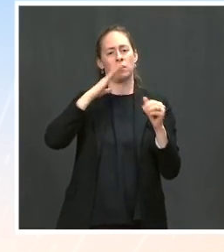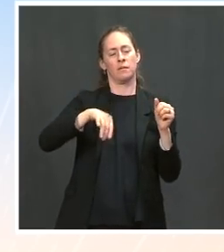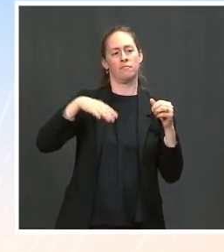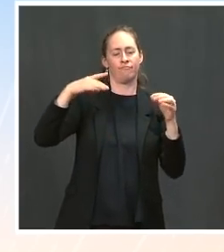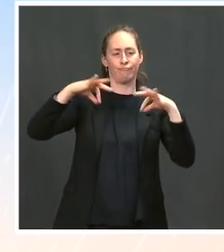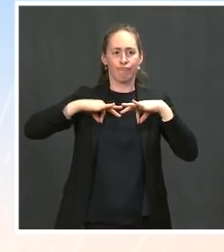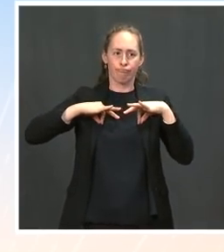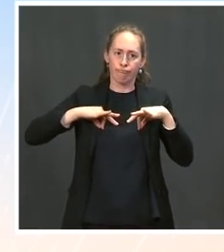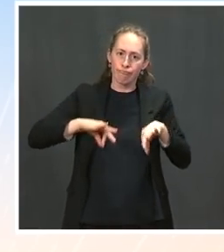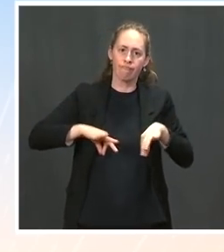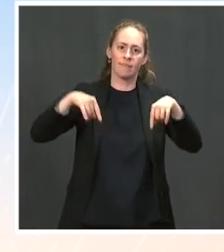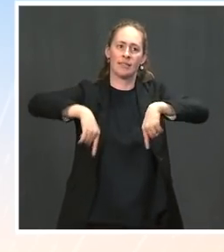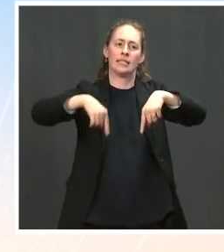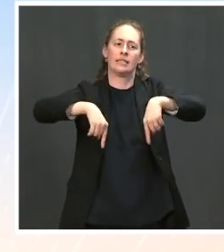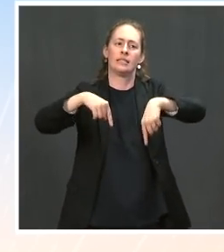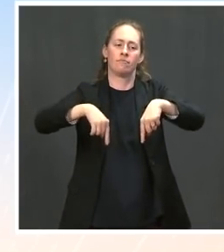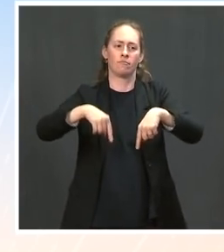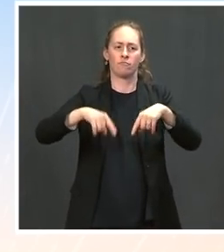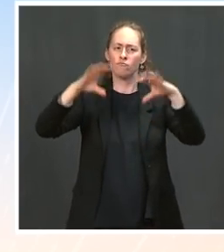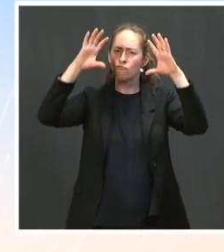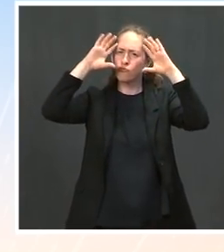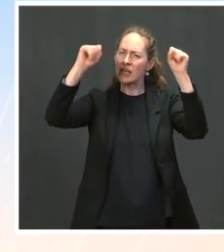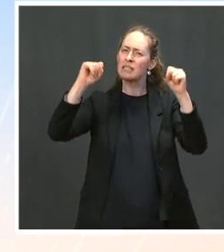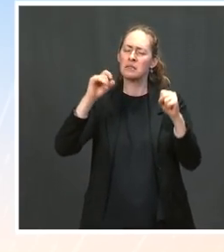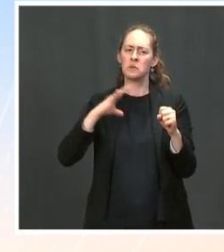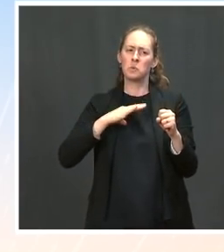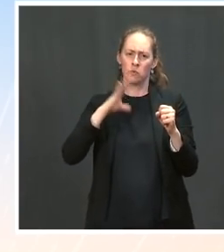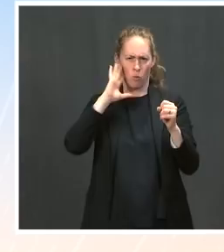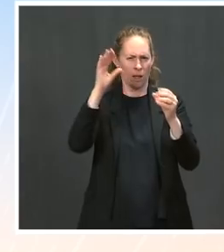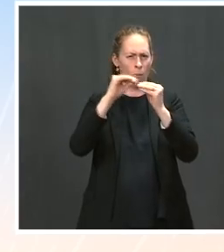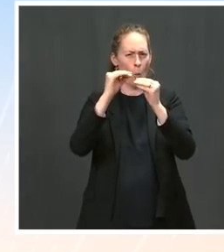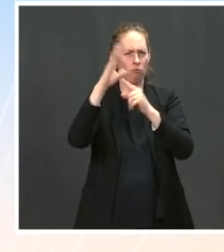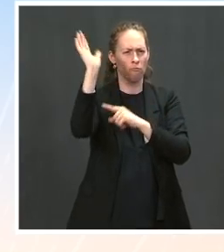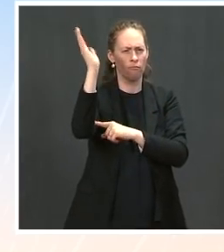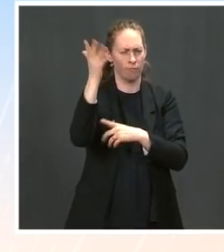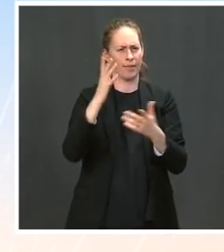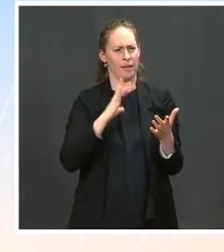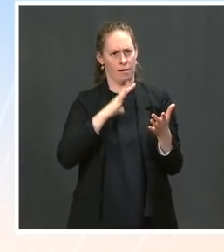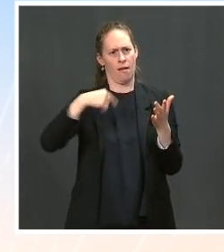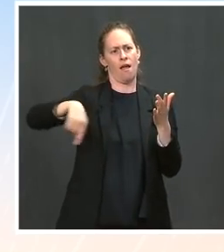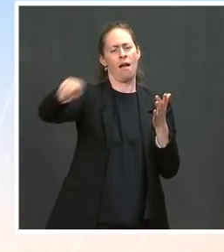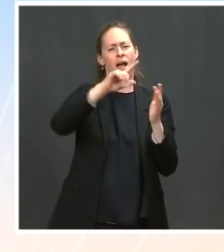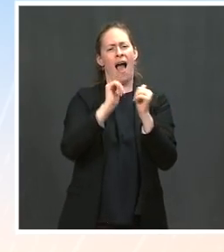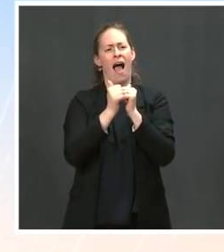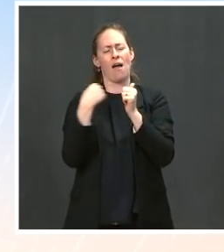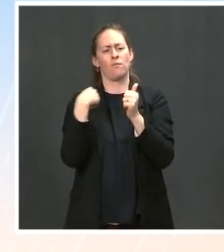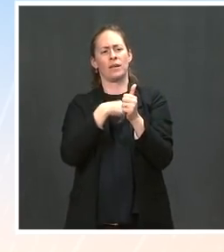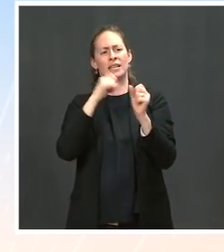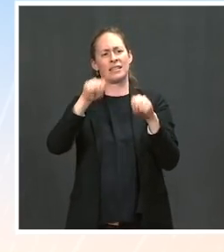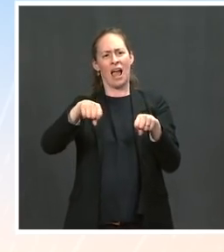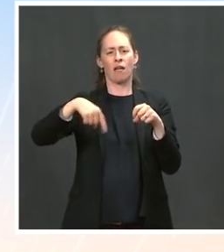but it's really an opportunity and a forum to talk about how, as a global community, we can all come together to address what he sees